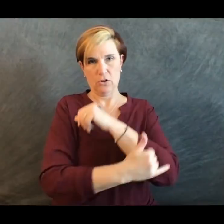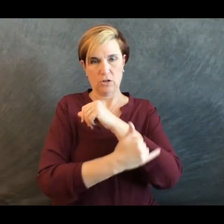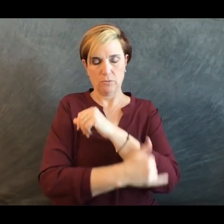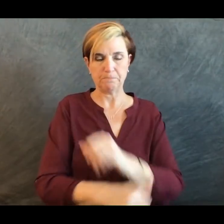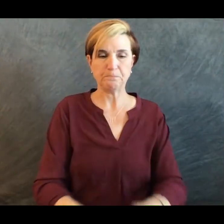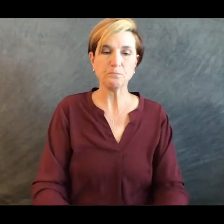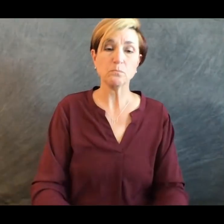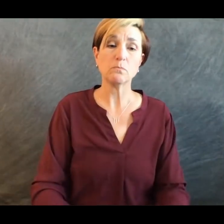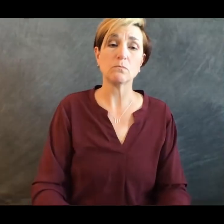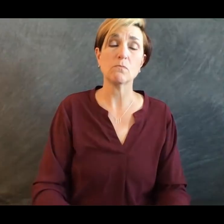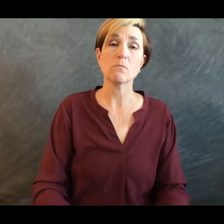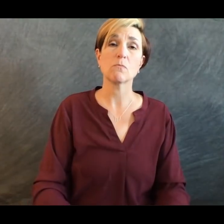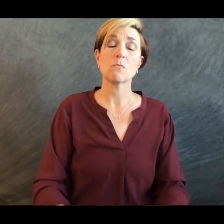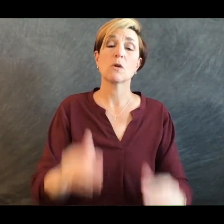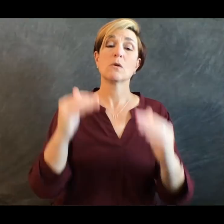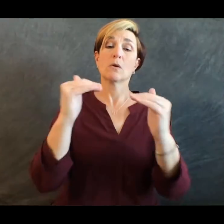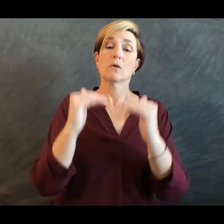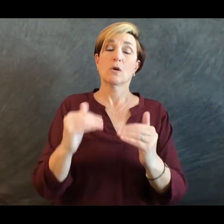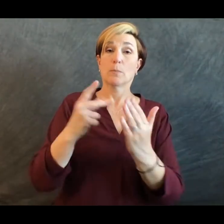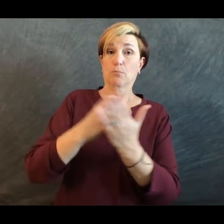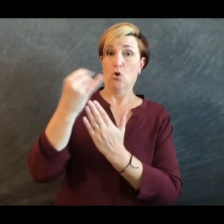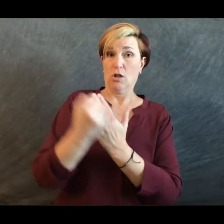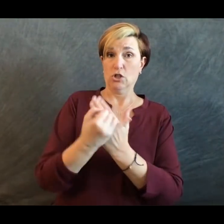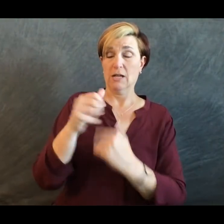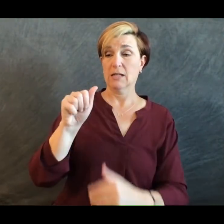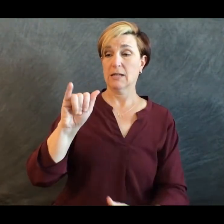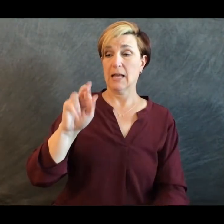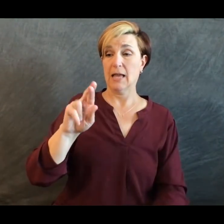bridge to deliver nearly 300 million pieces of personal protective equipment